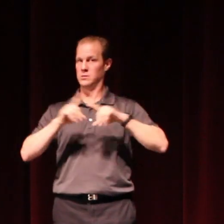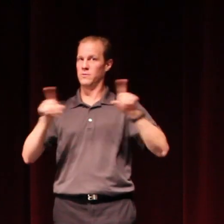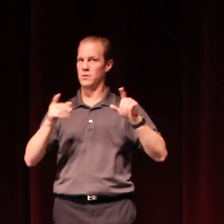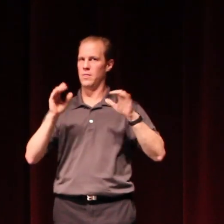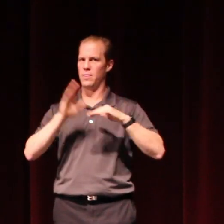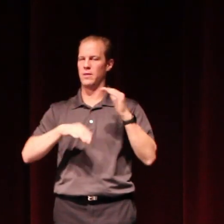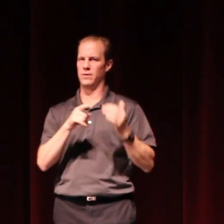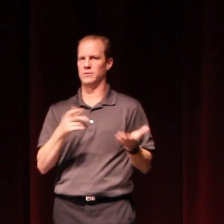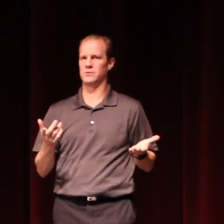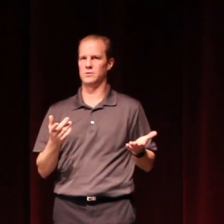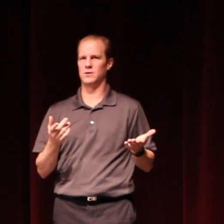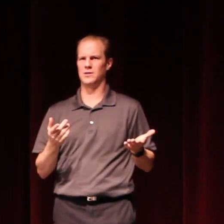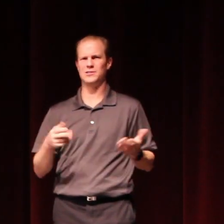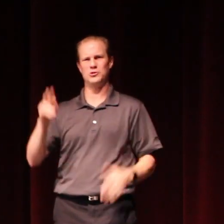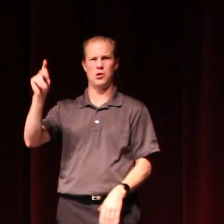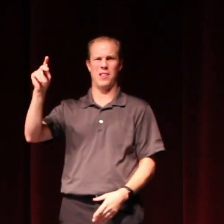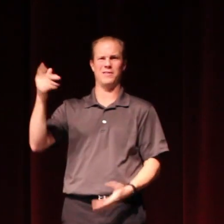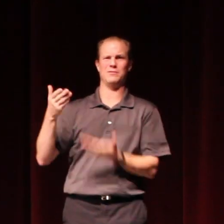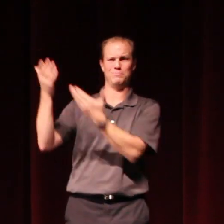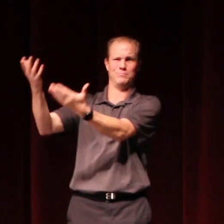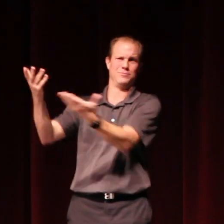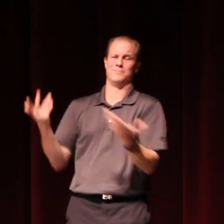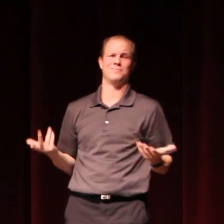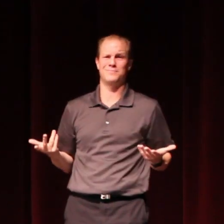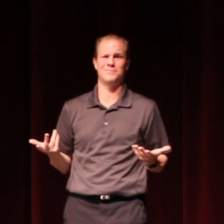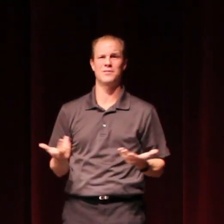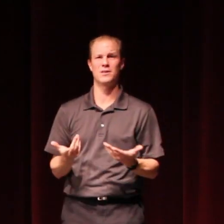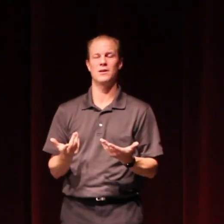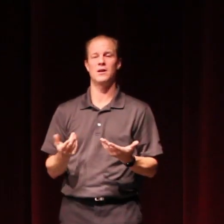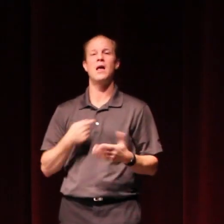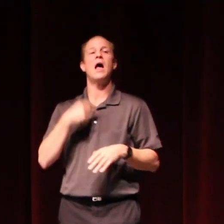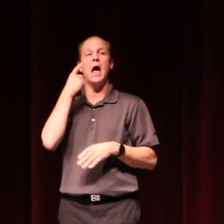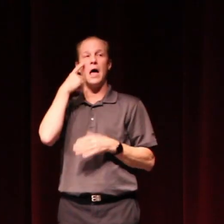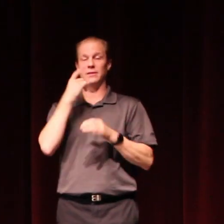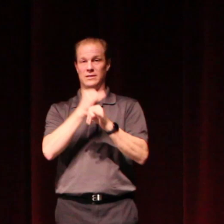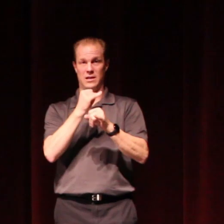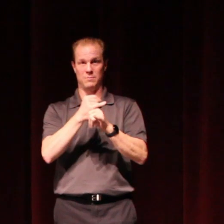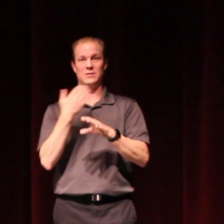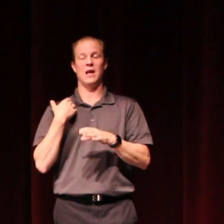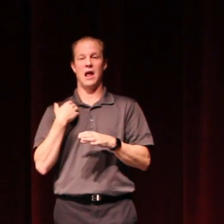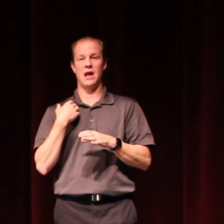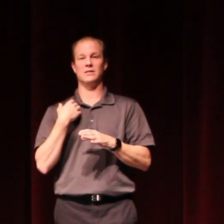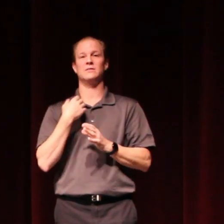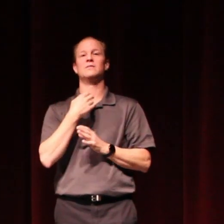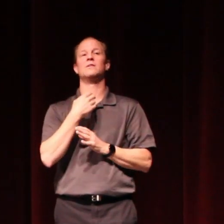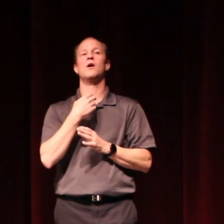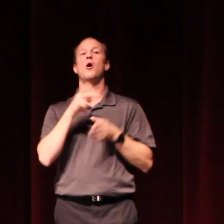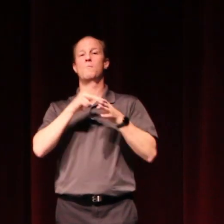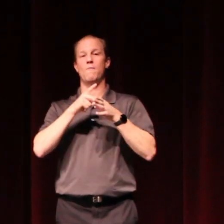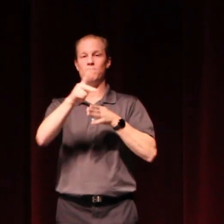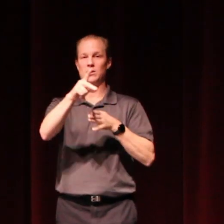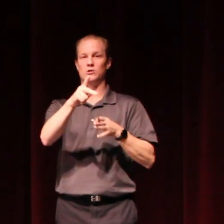turn on your TV. I do think the campus has professional security and I think they have